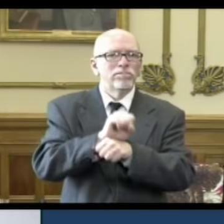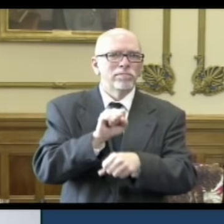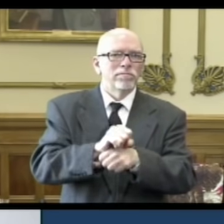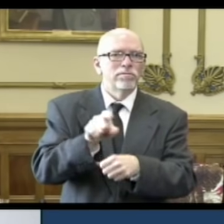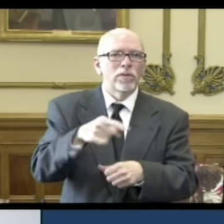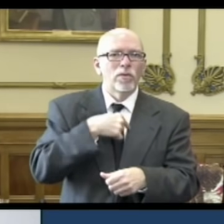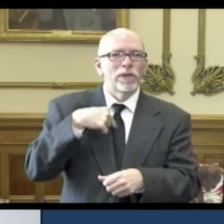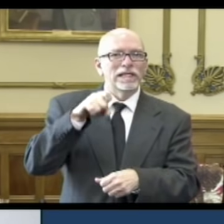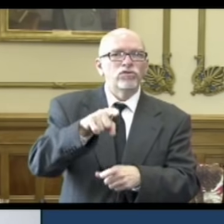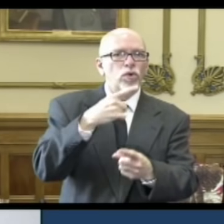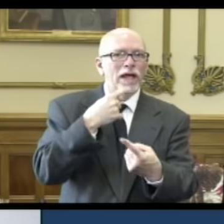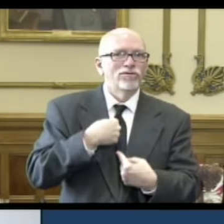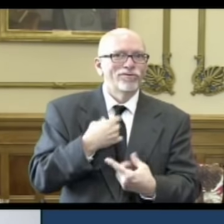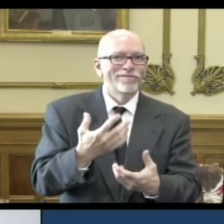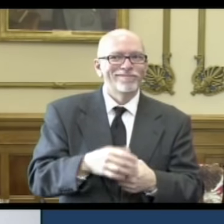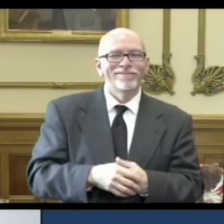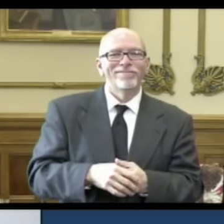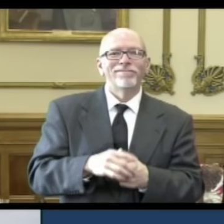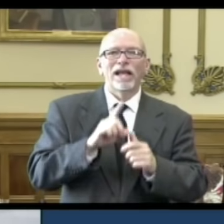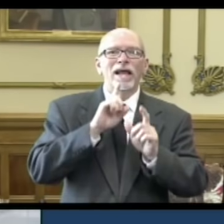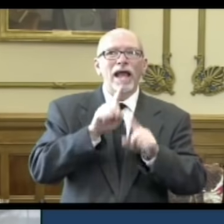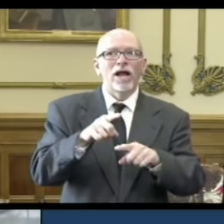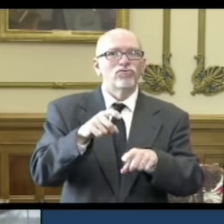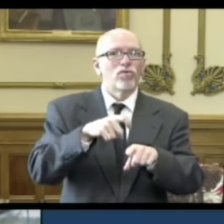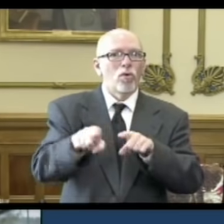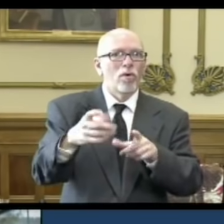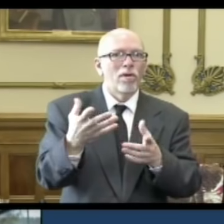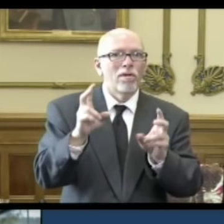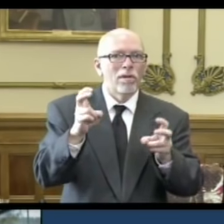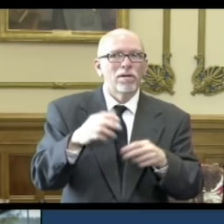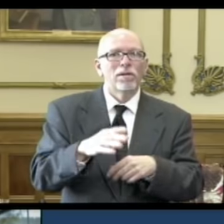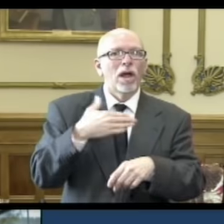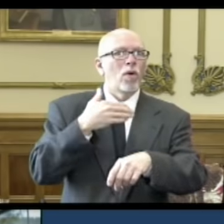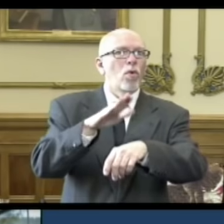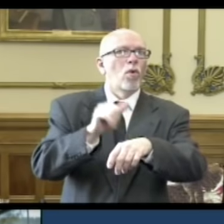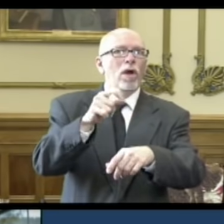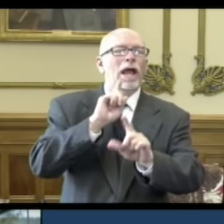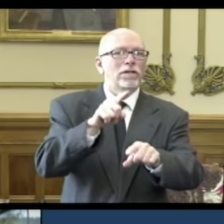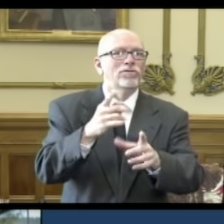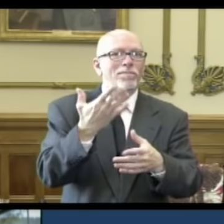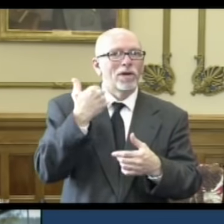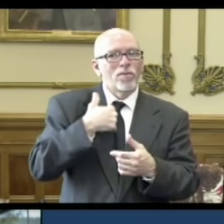STATE DEPARTMENT OF HEALTH ON ON THE MATTER AND I IN DOT GOV. WEBSITE THAT'S LEGIT WE